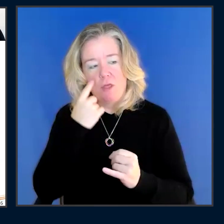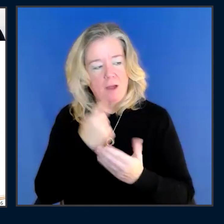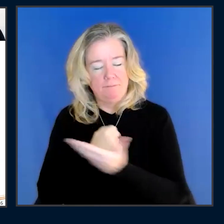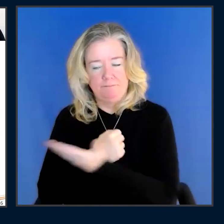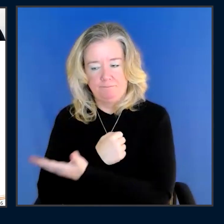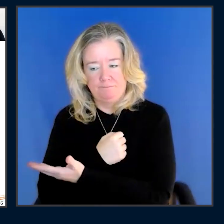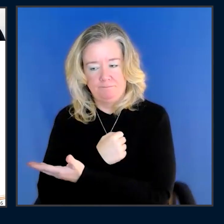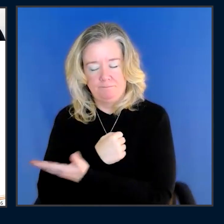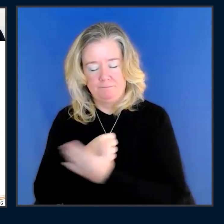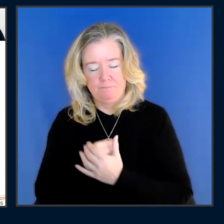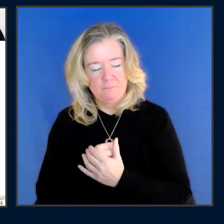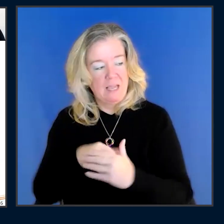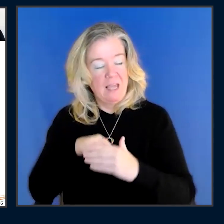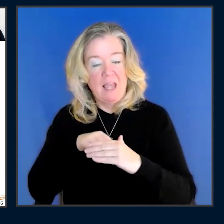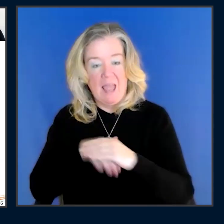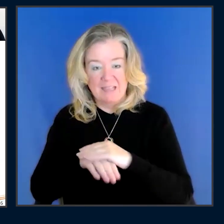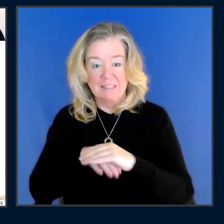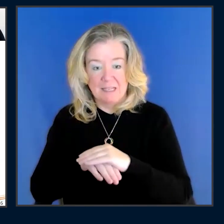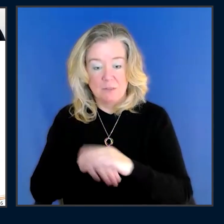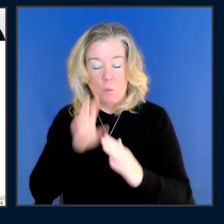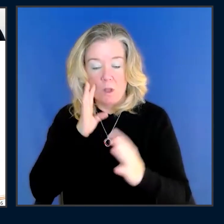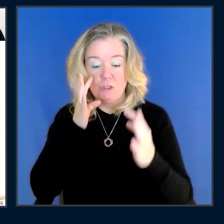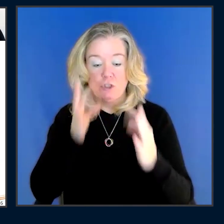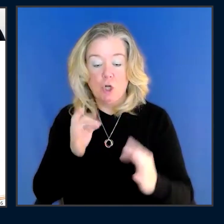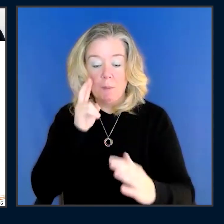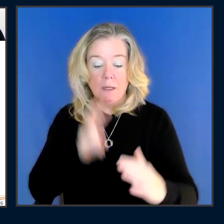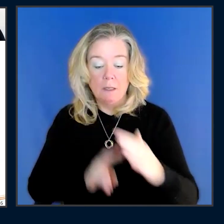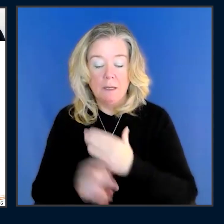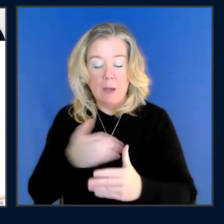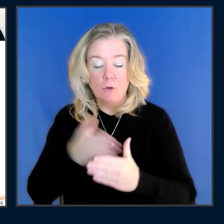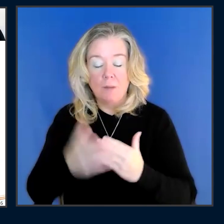with this final thought that access determines outcomes.